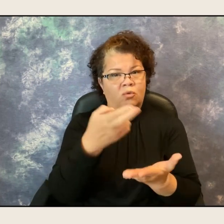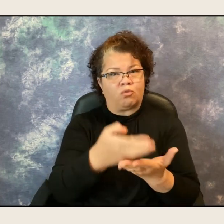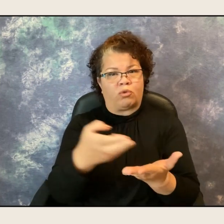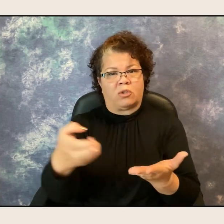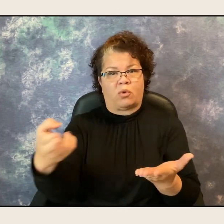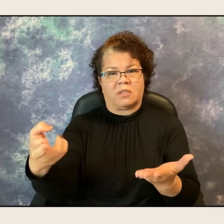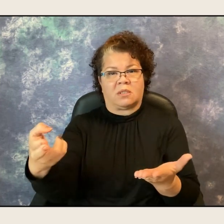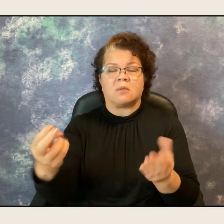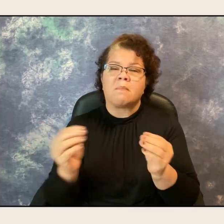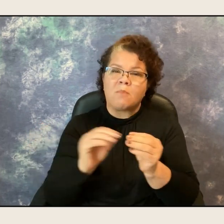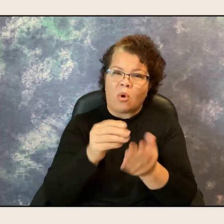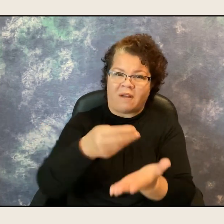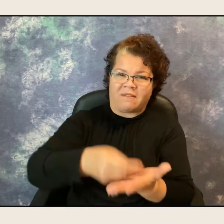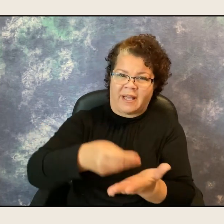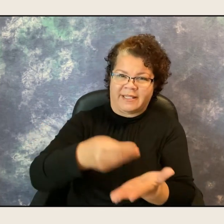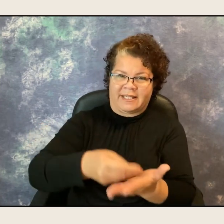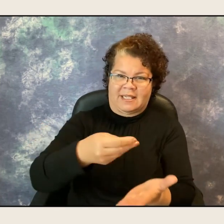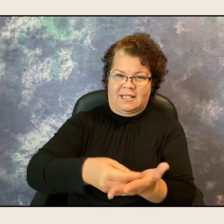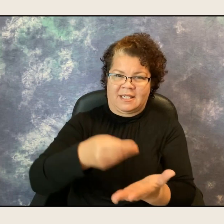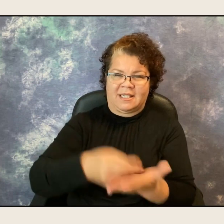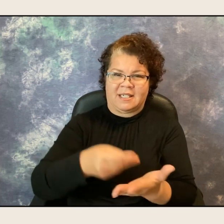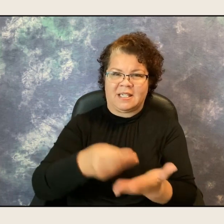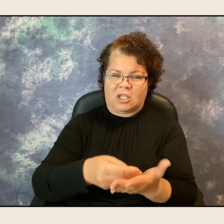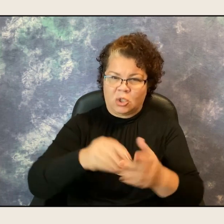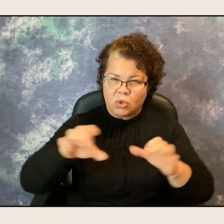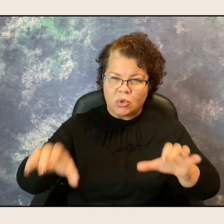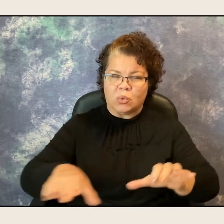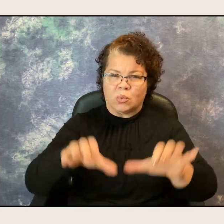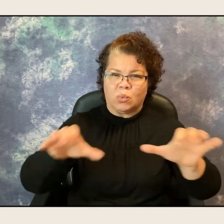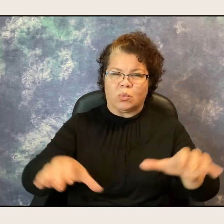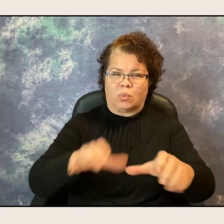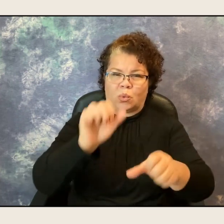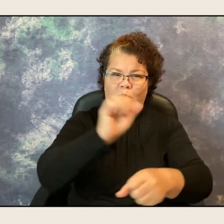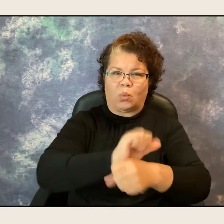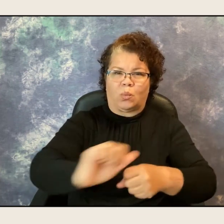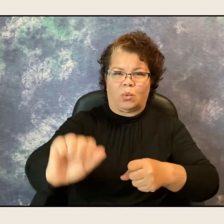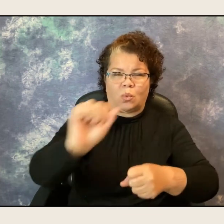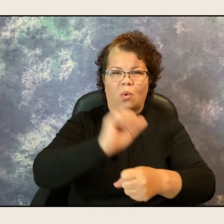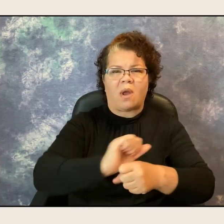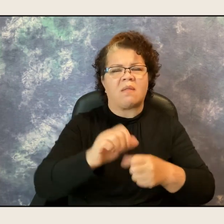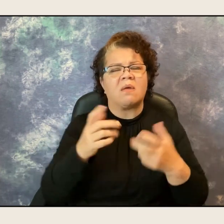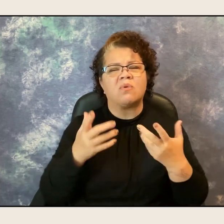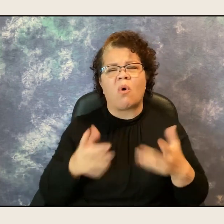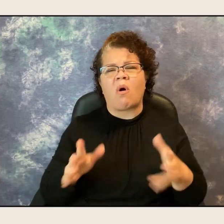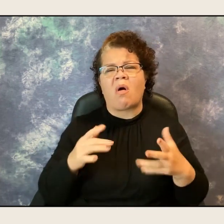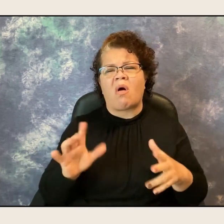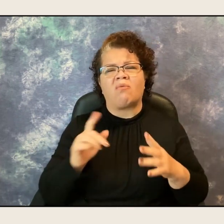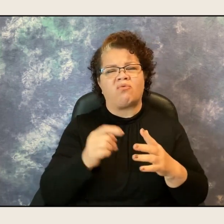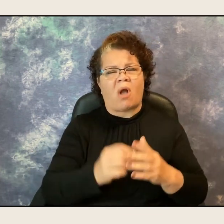more money to do the work that is already being done and already being acted upon